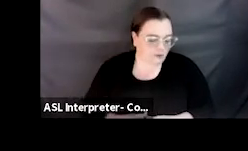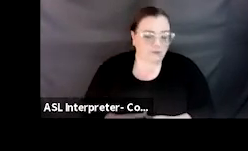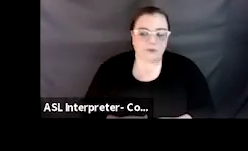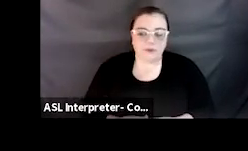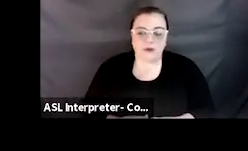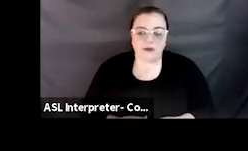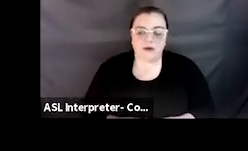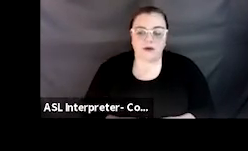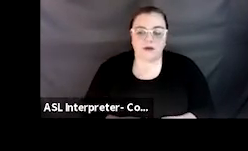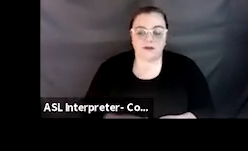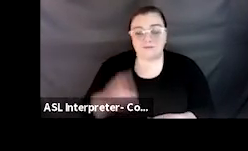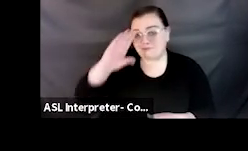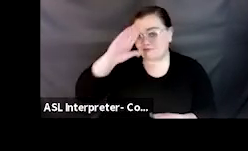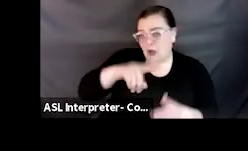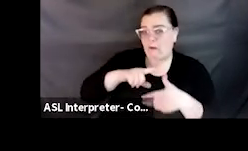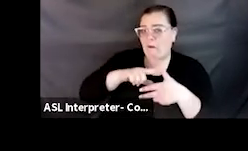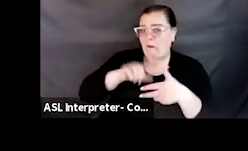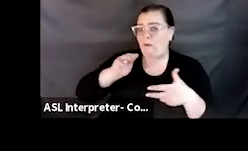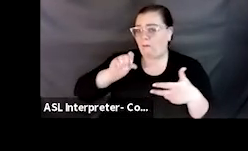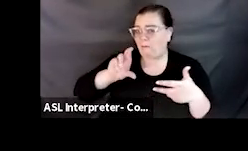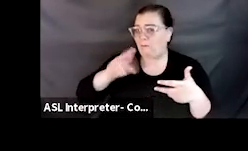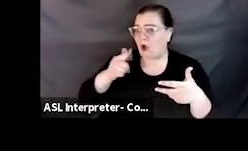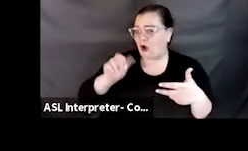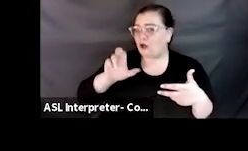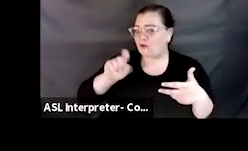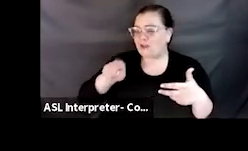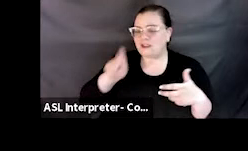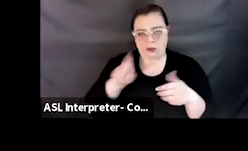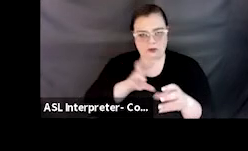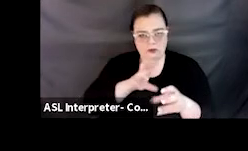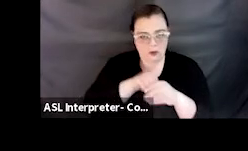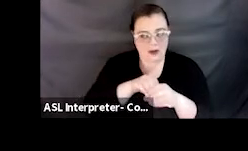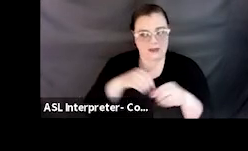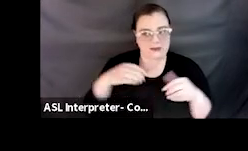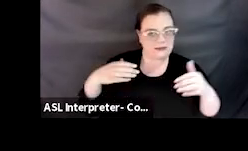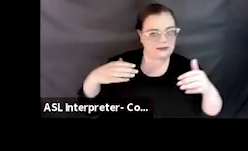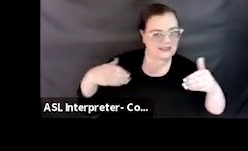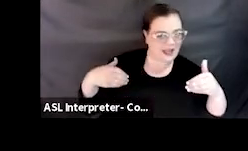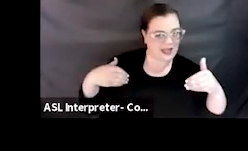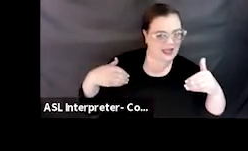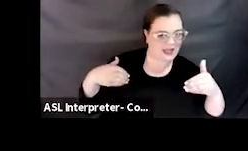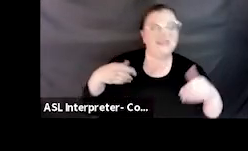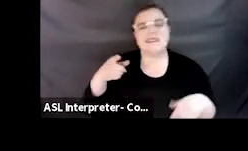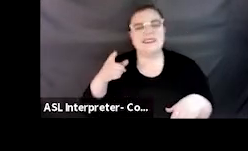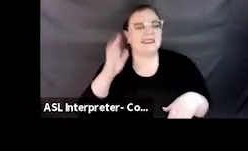Alan Hanson: Of the CA southern California region so. Alan Hanson: I know, Margaret is supposed to be on.